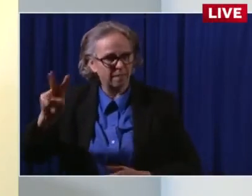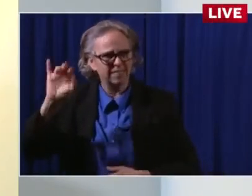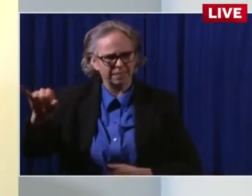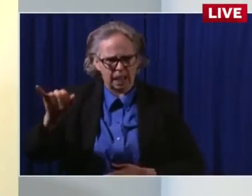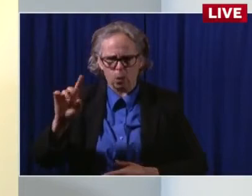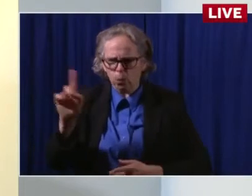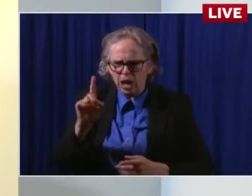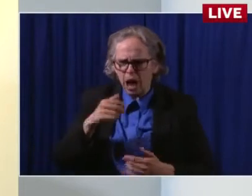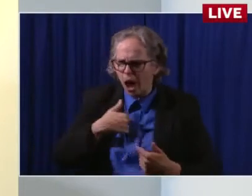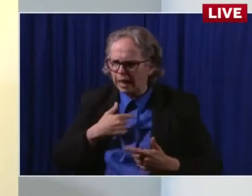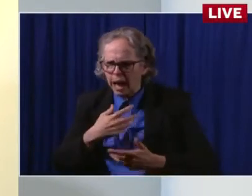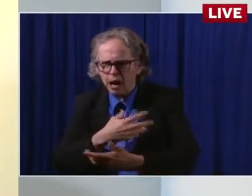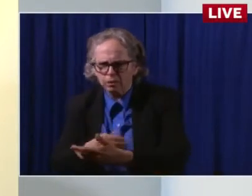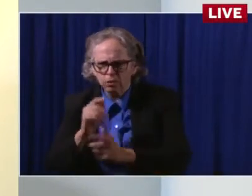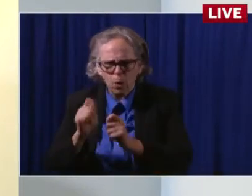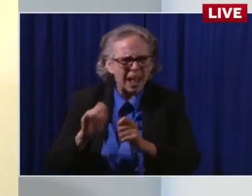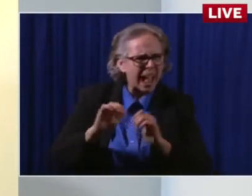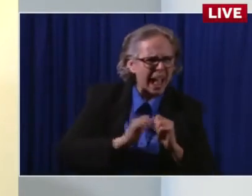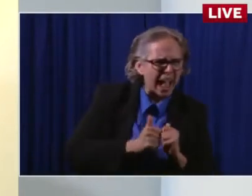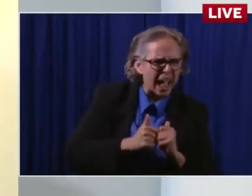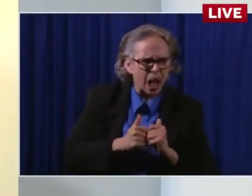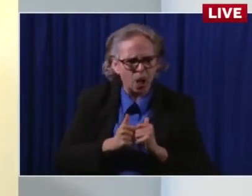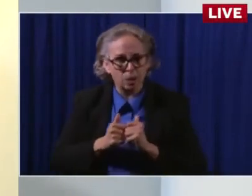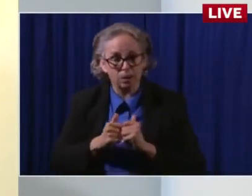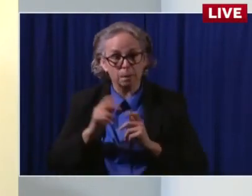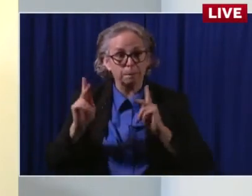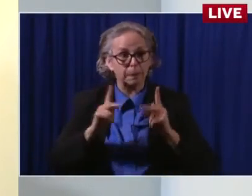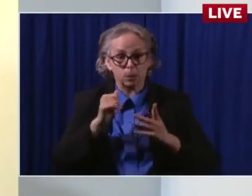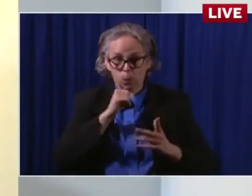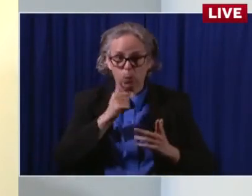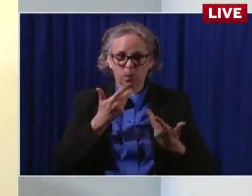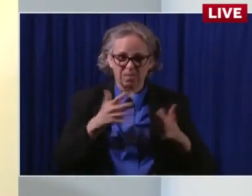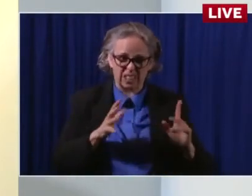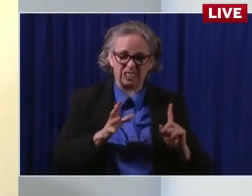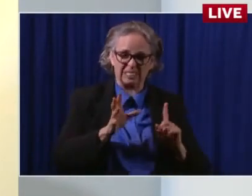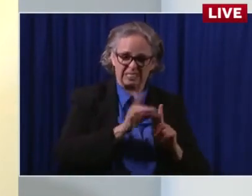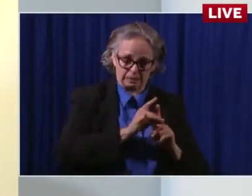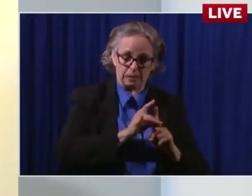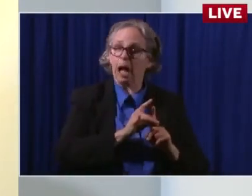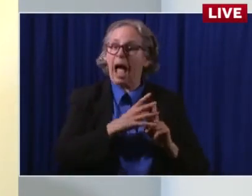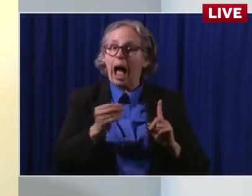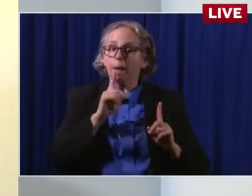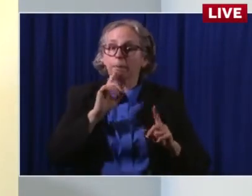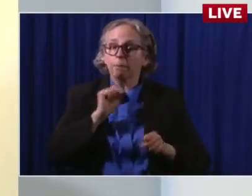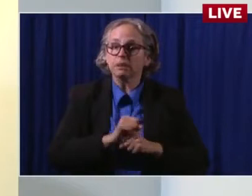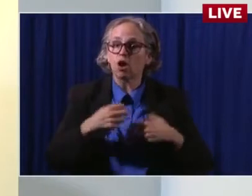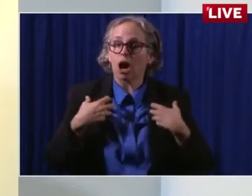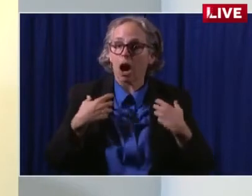ON CORONAVIRUS.OHIO.GOV, UNDER THE CHECKLIST STATION THERE ARE RESOURCES ABOUT DONATING PLASMA.